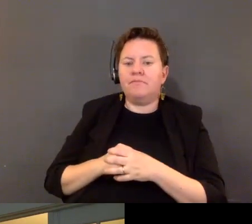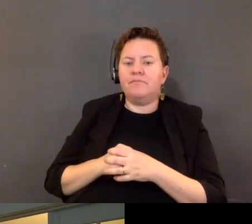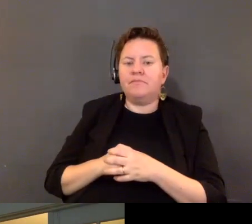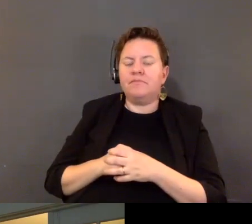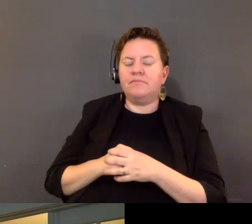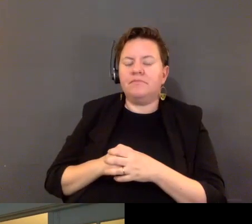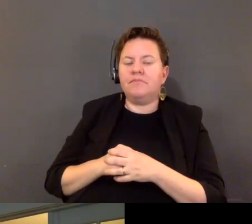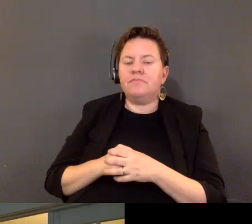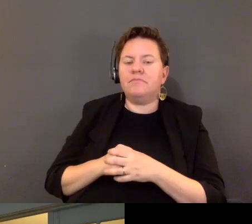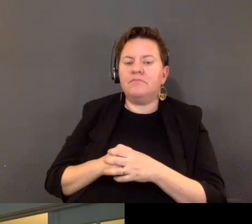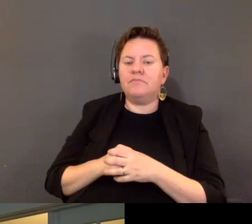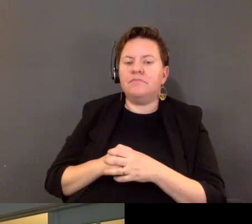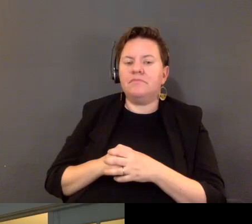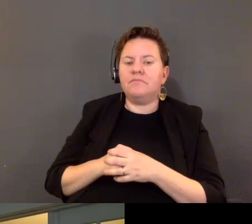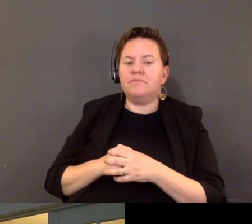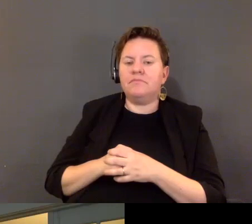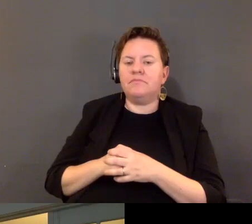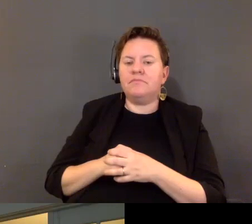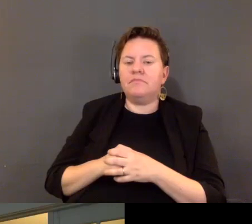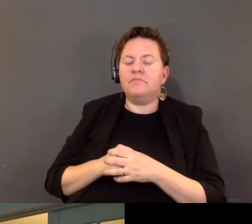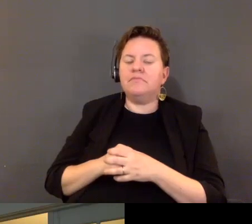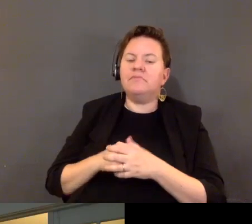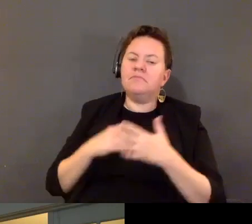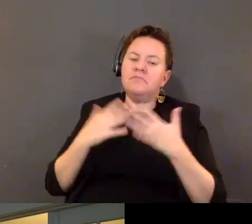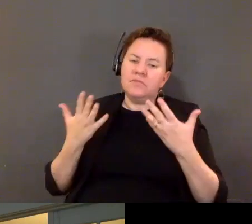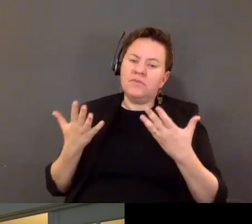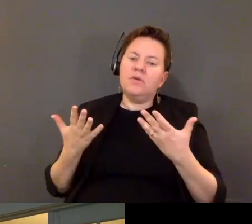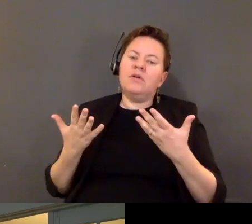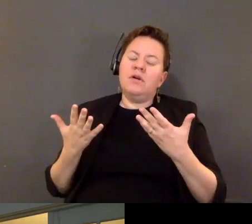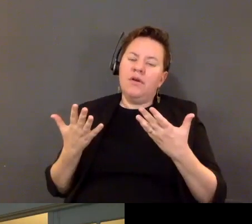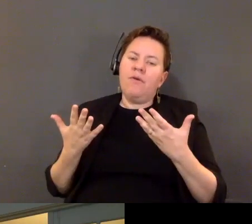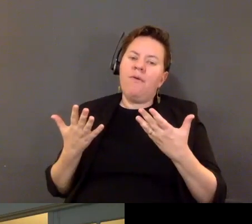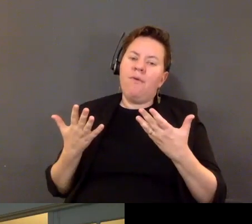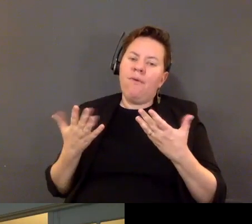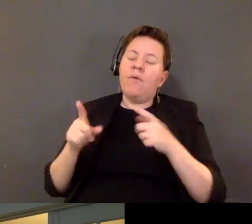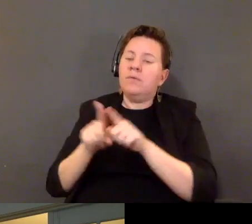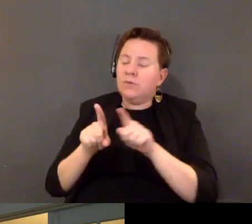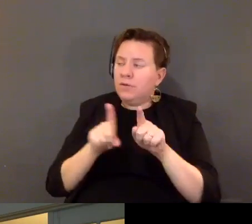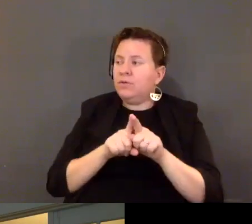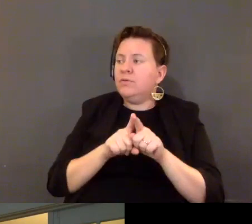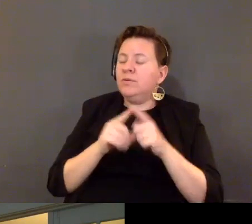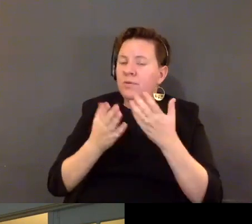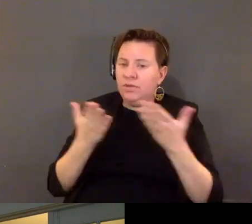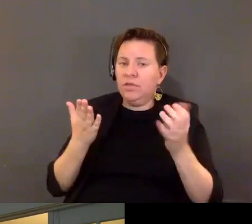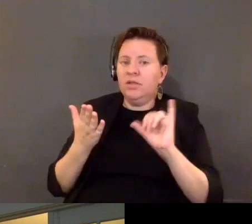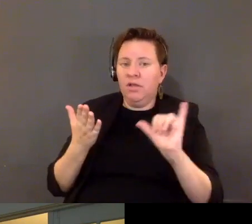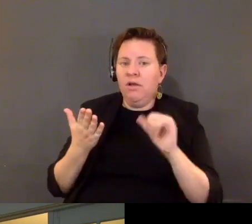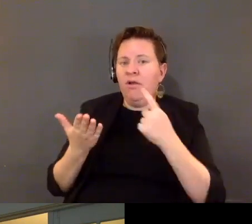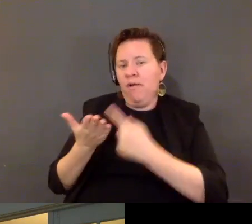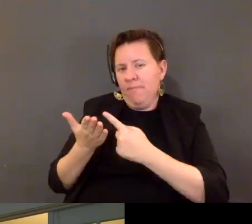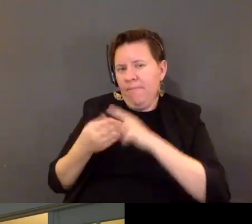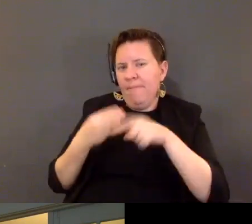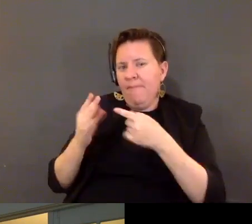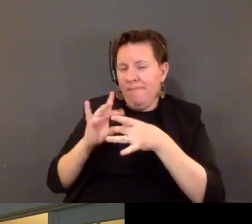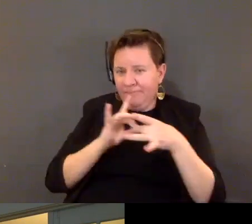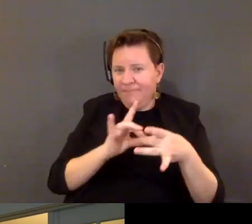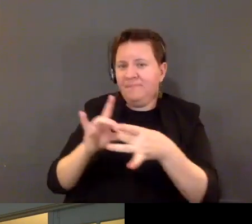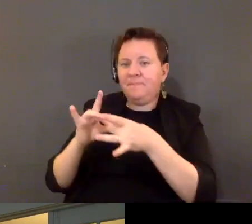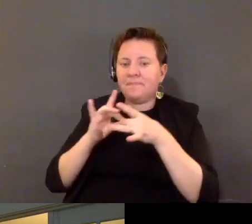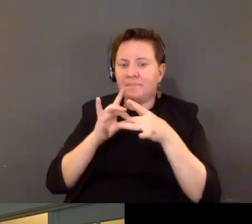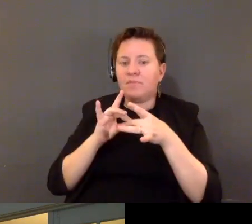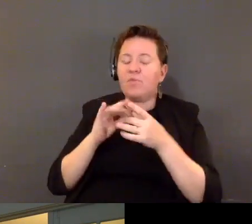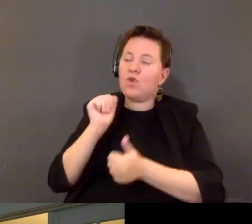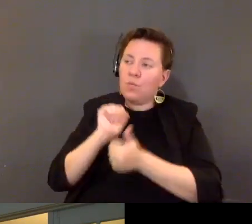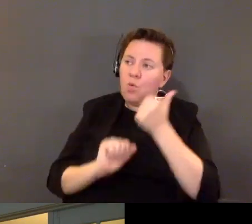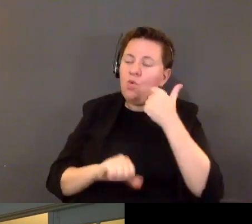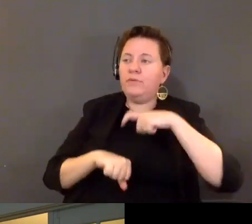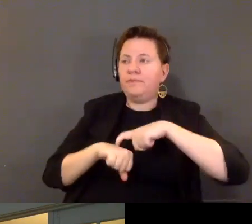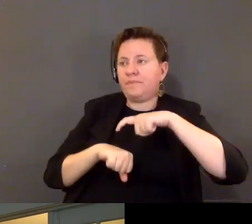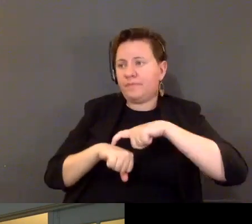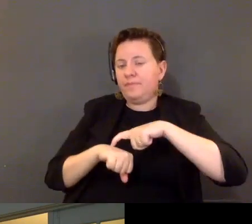you know it was also things like in talking about relationships most of the time i owned up